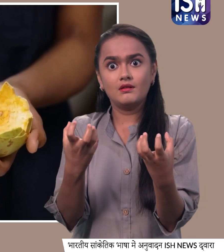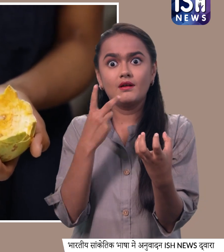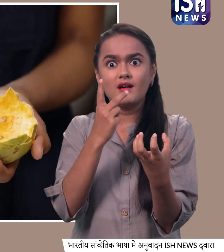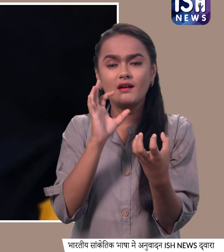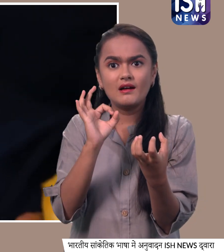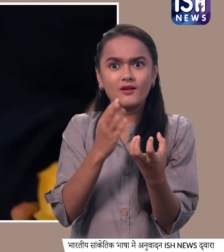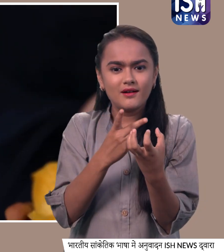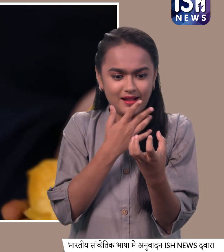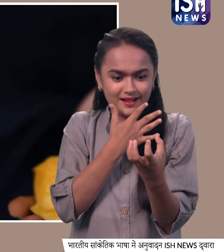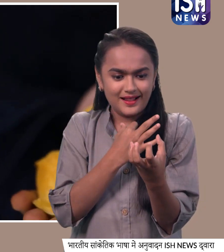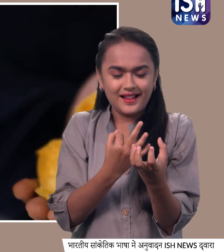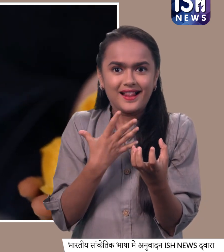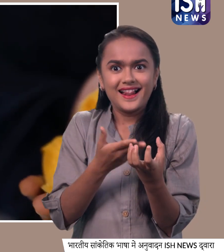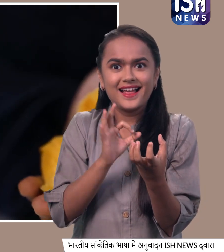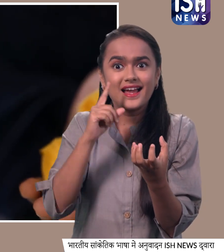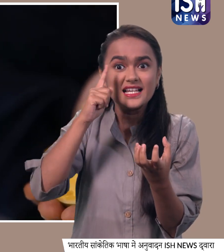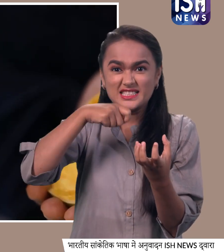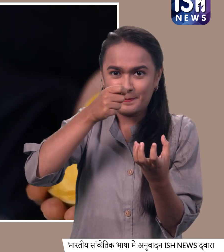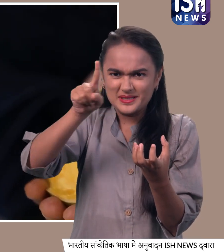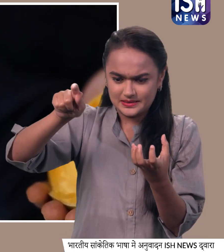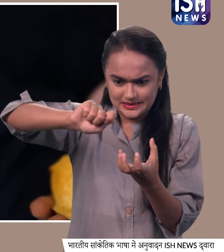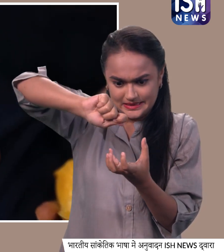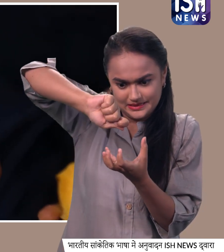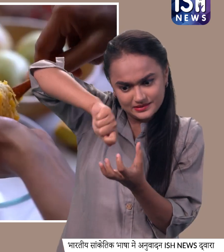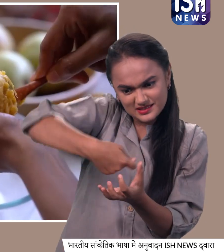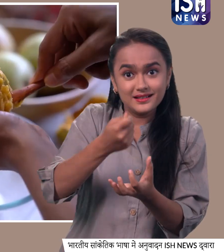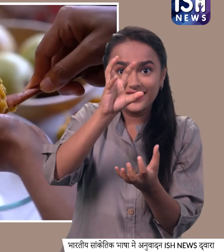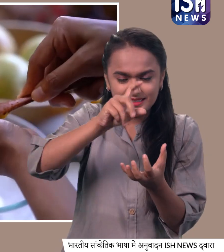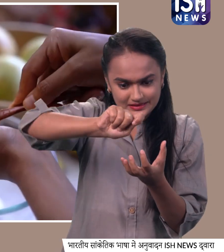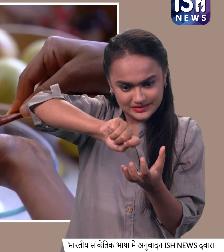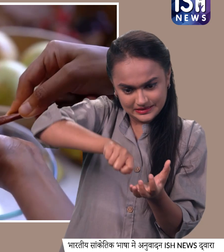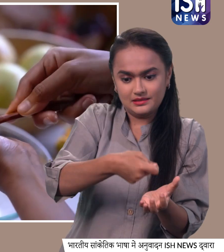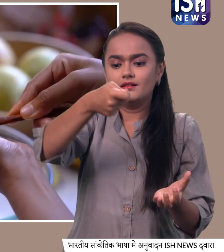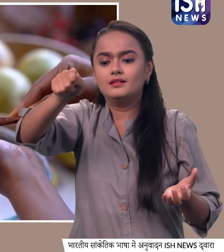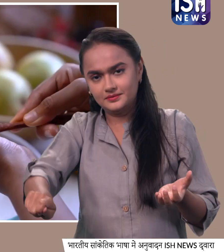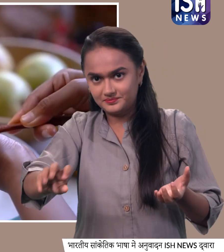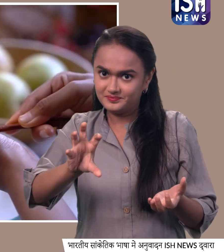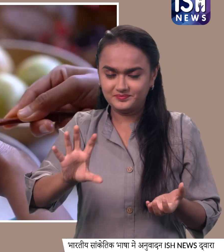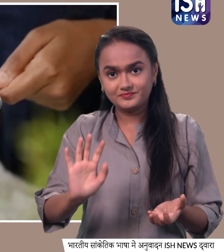Ah see how beautiful it looks! Using a spoon, take out its pulp in a bowl like this